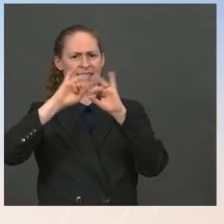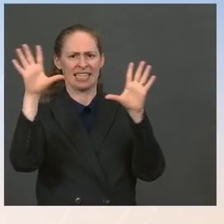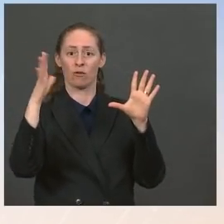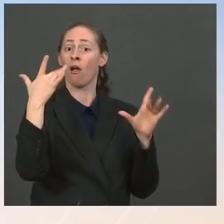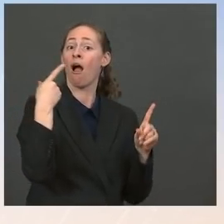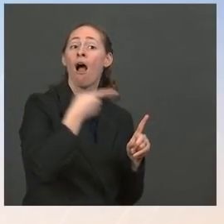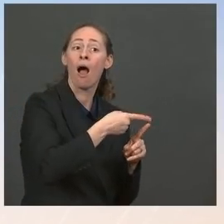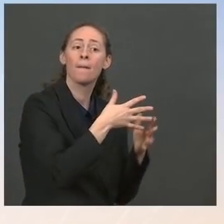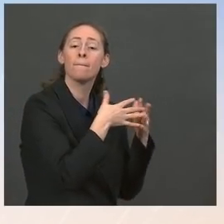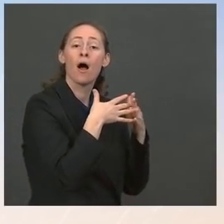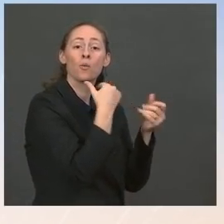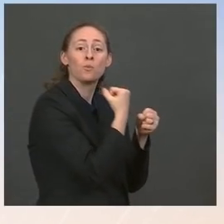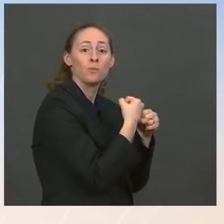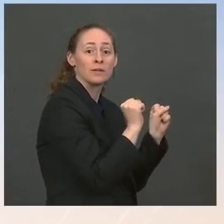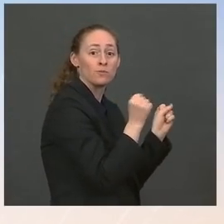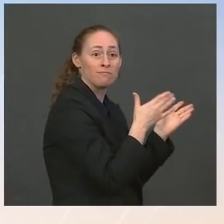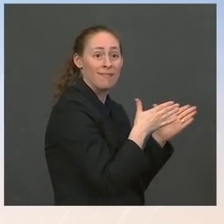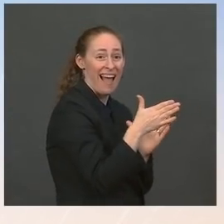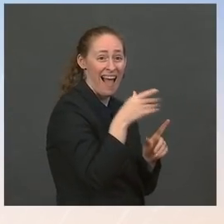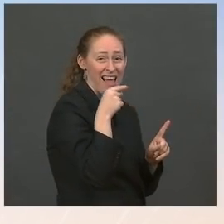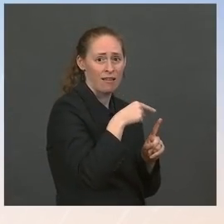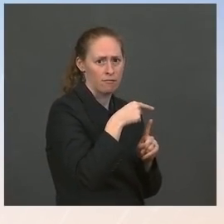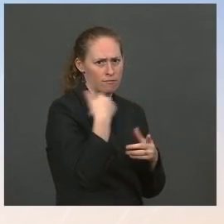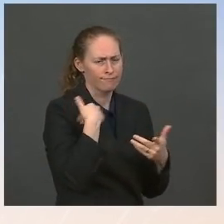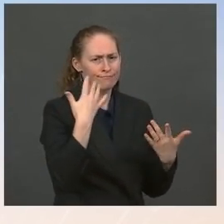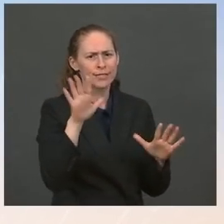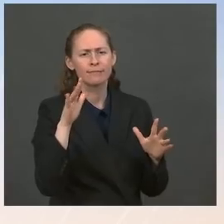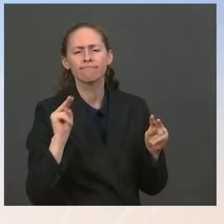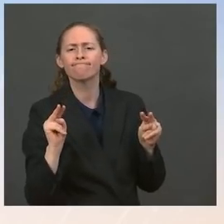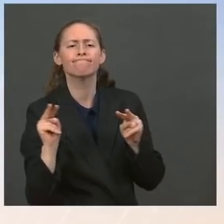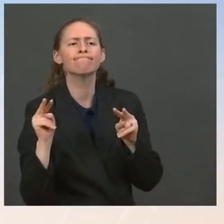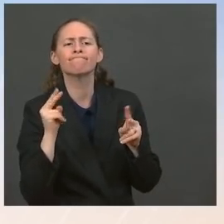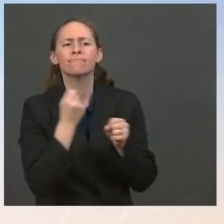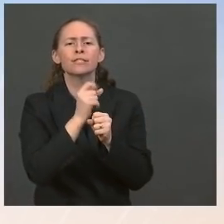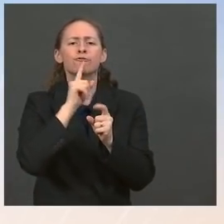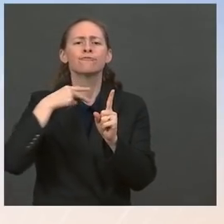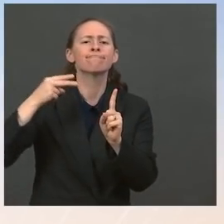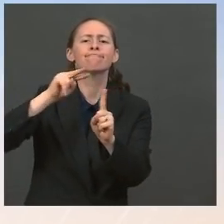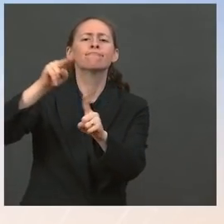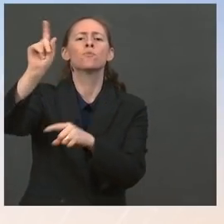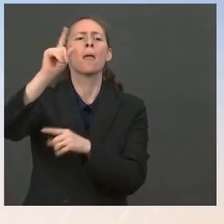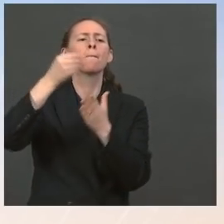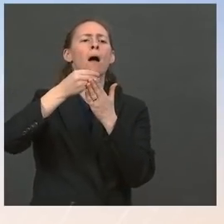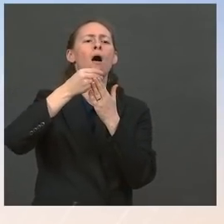We know that we're going to be held to a very high standard by the President as well as the public. So we have an executive council